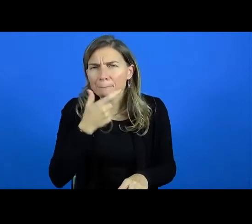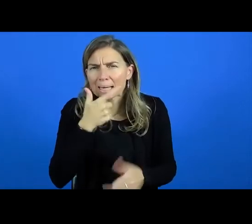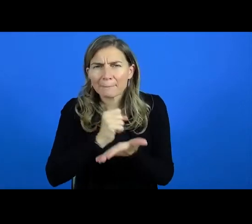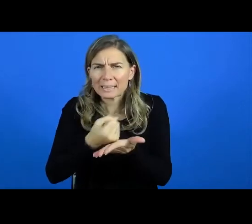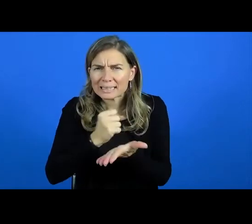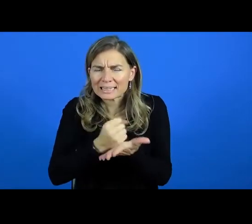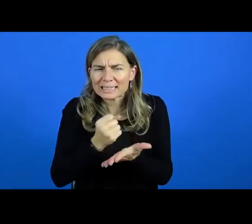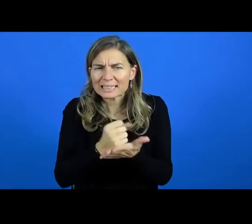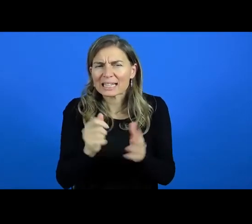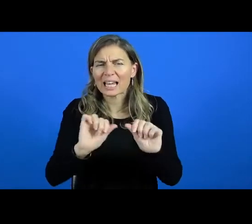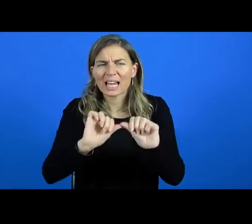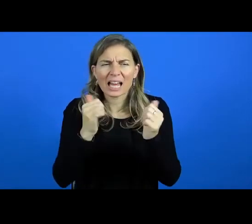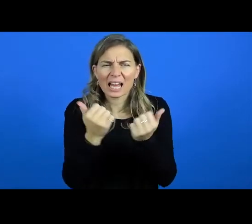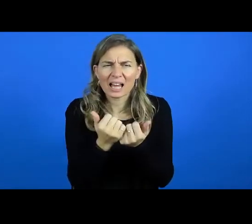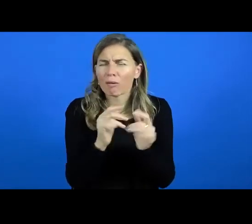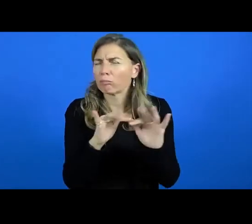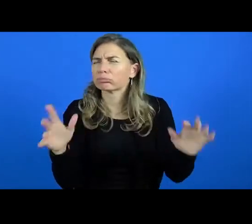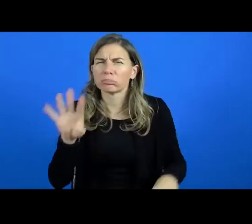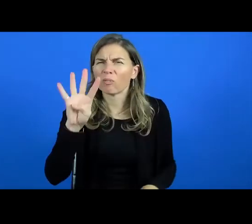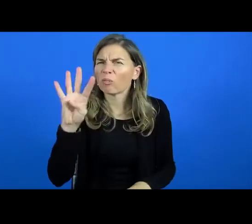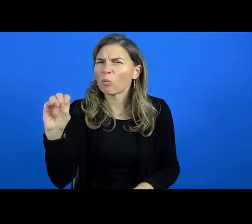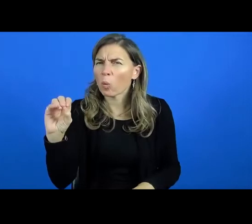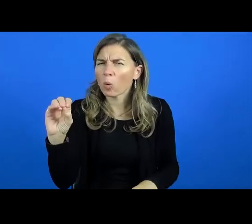We have about 40 agencies so it's a lot of agencies